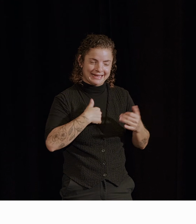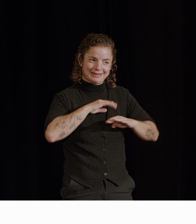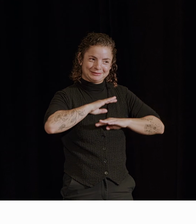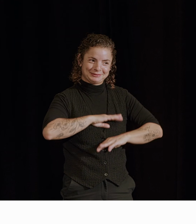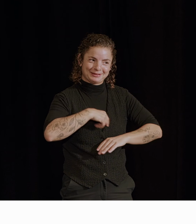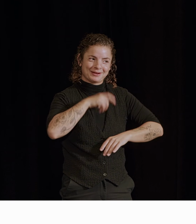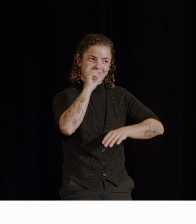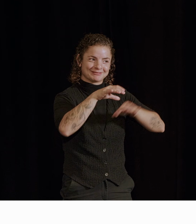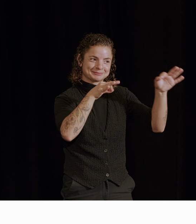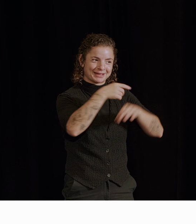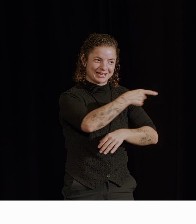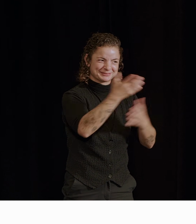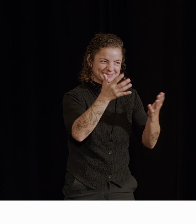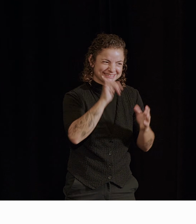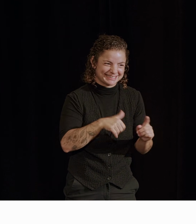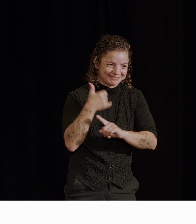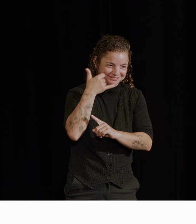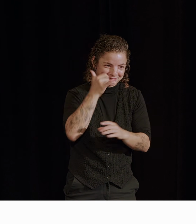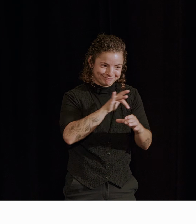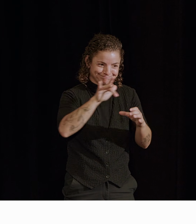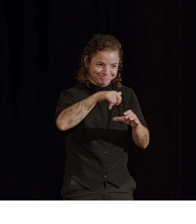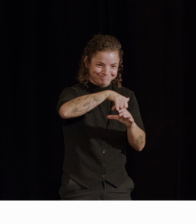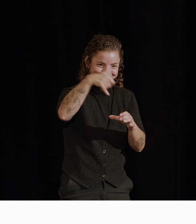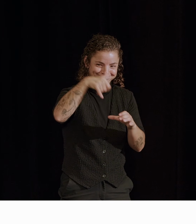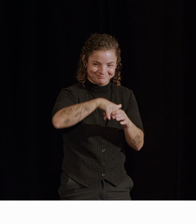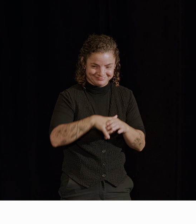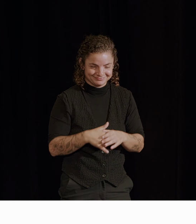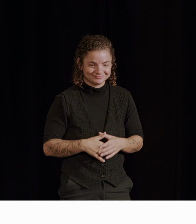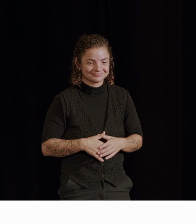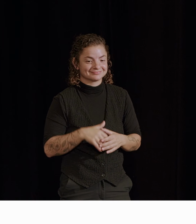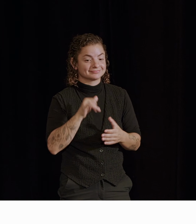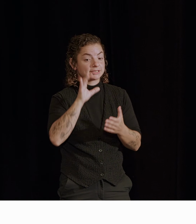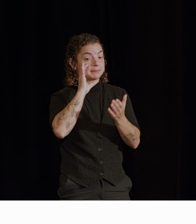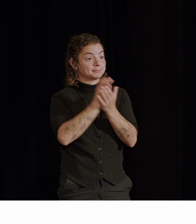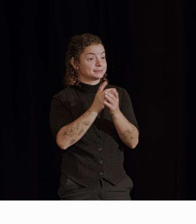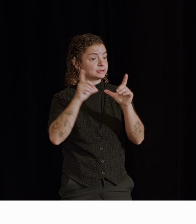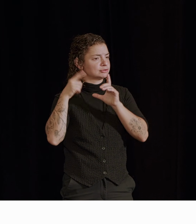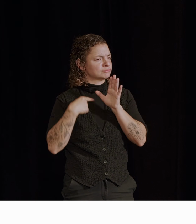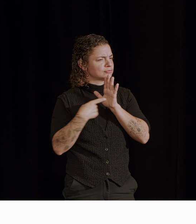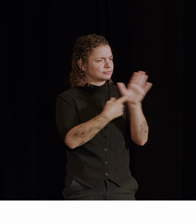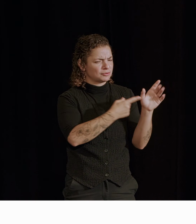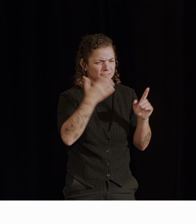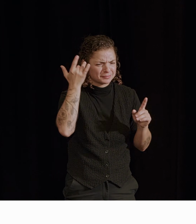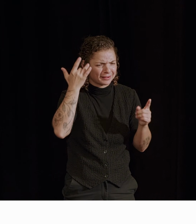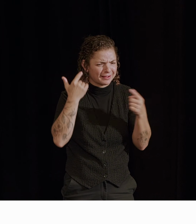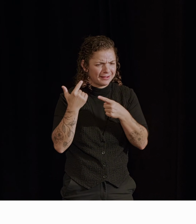I throw this image up because the rotary phone was not designed as an accessible device,